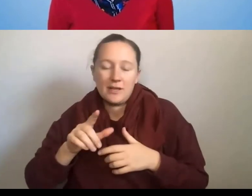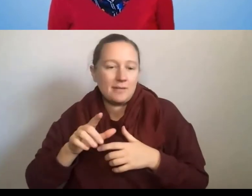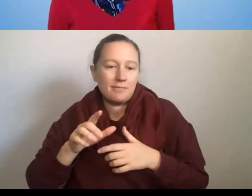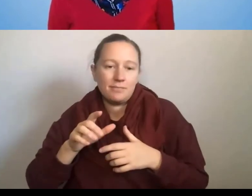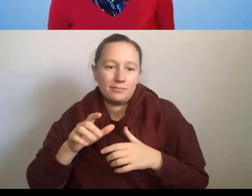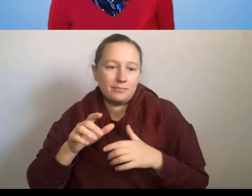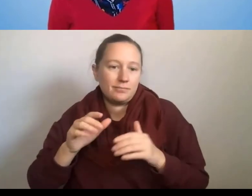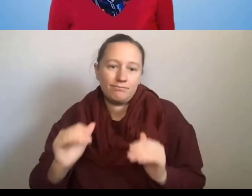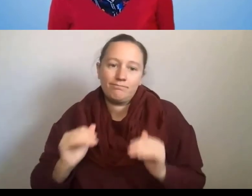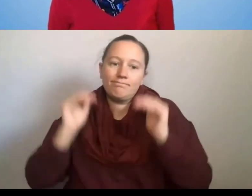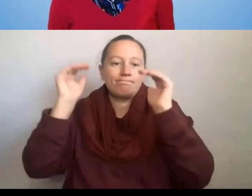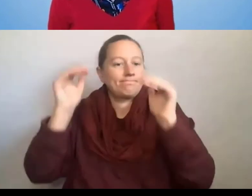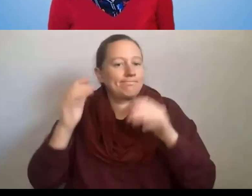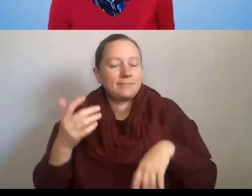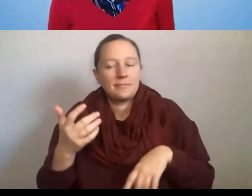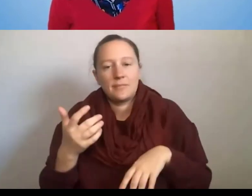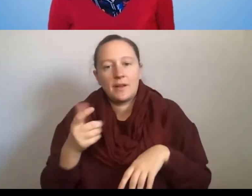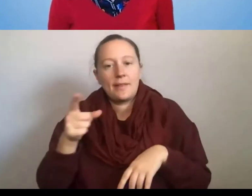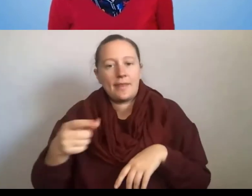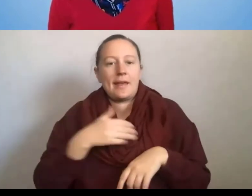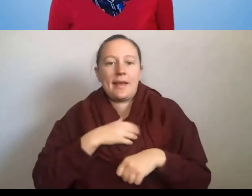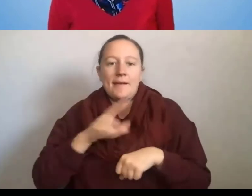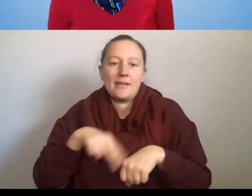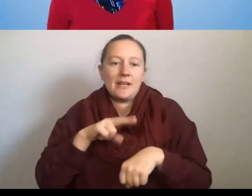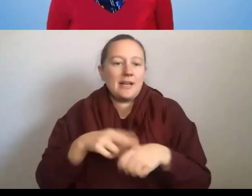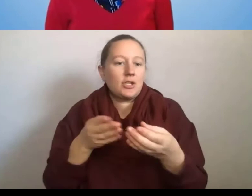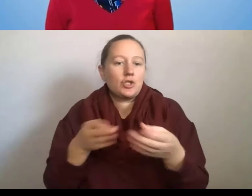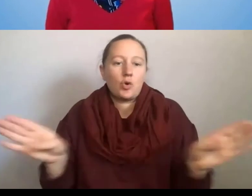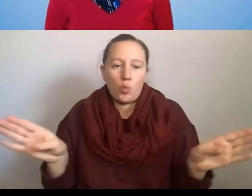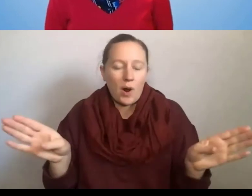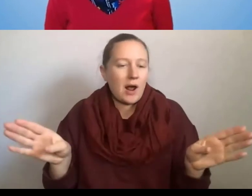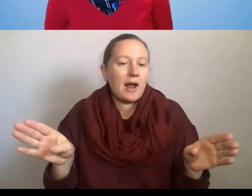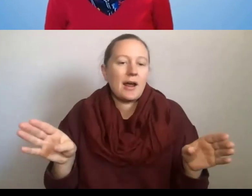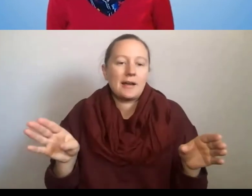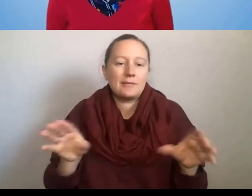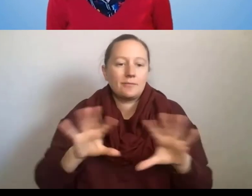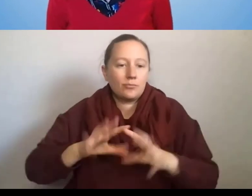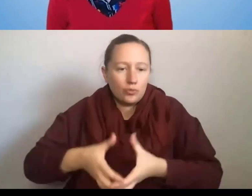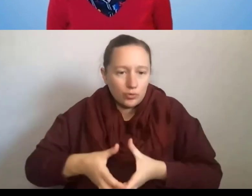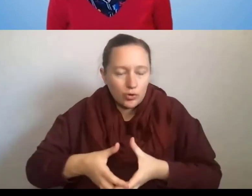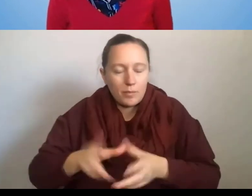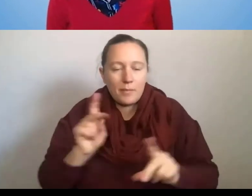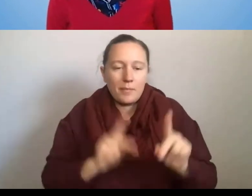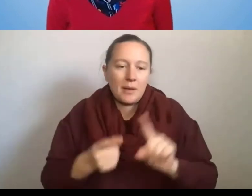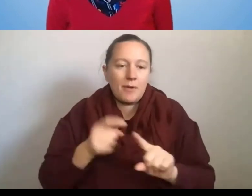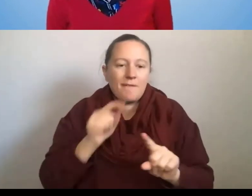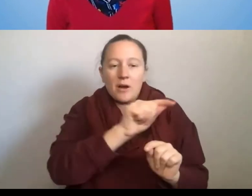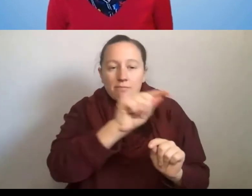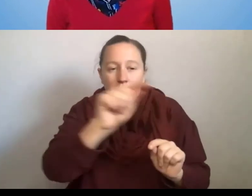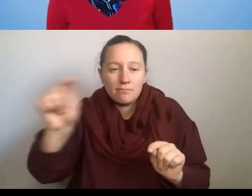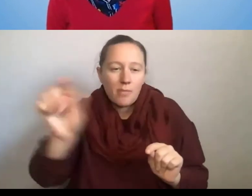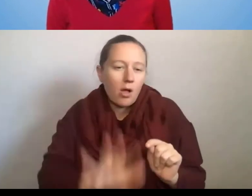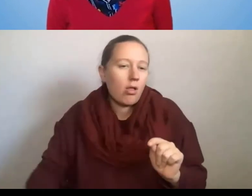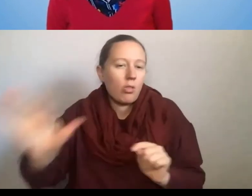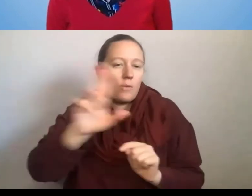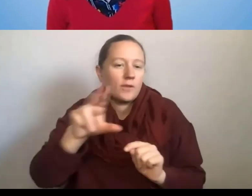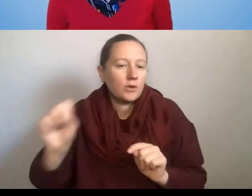They have a nationwide coalition, people from many different institutions. They just published an article